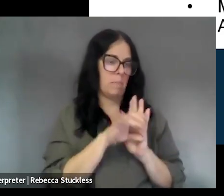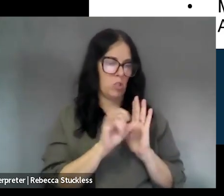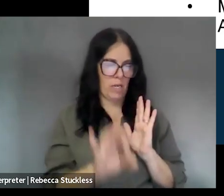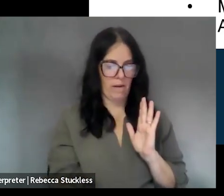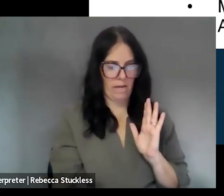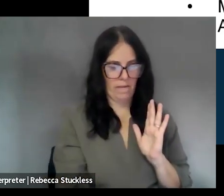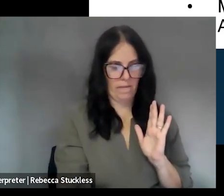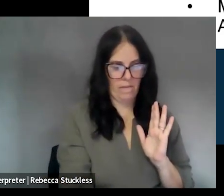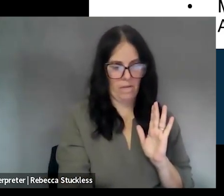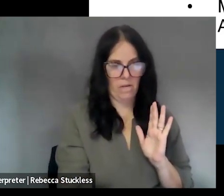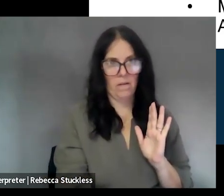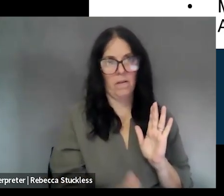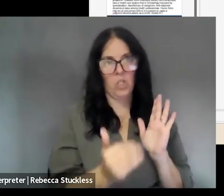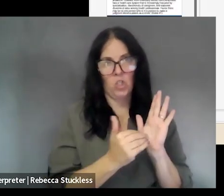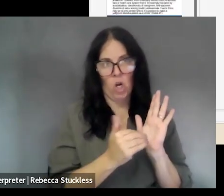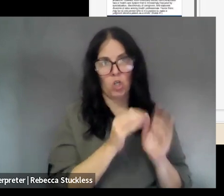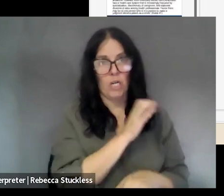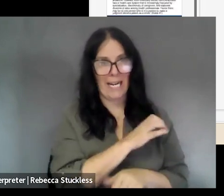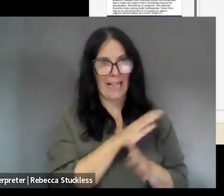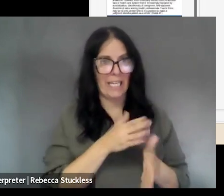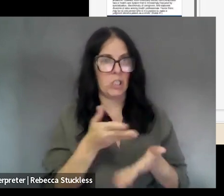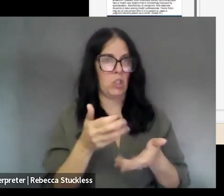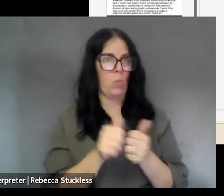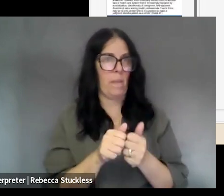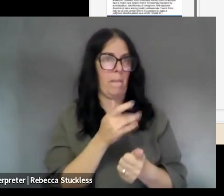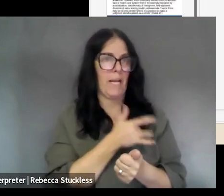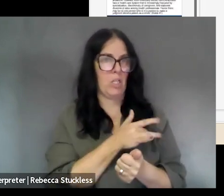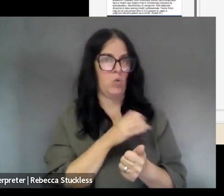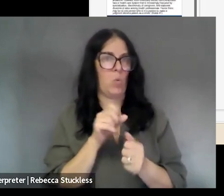a doctor, a clinician, interacting with her patient. So, these are two women. On the left